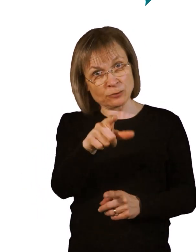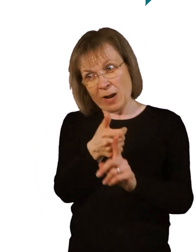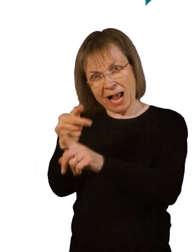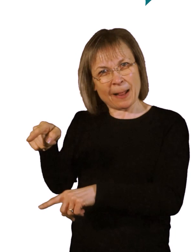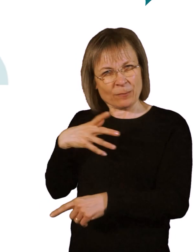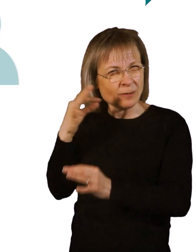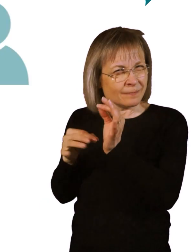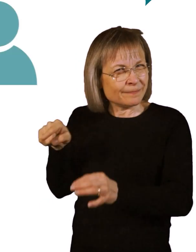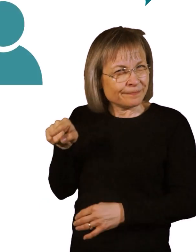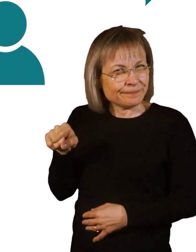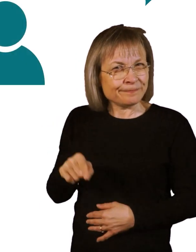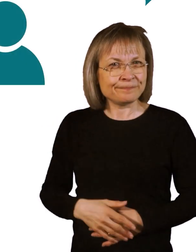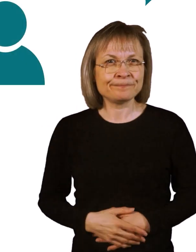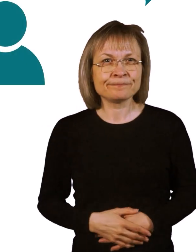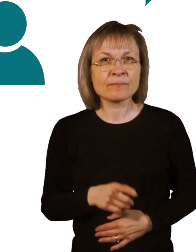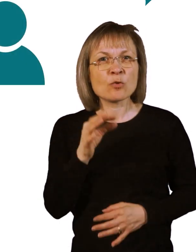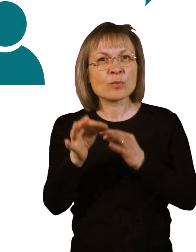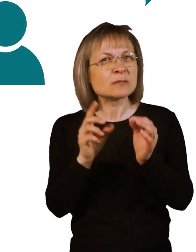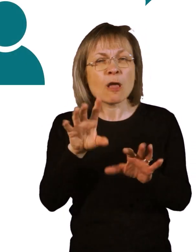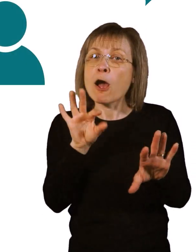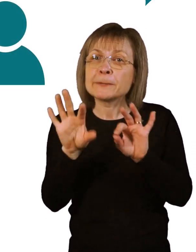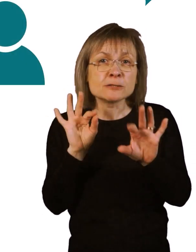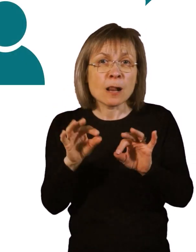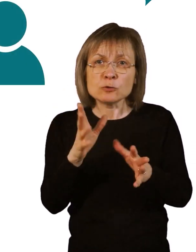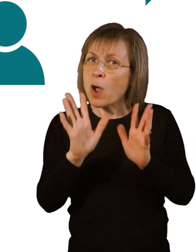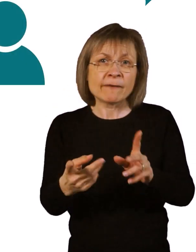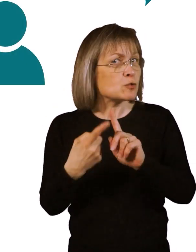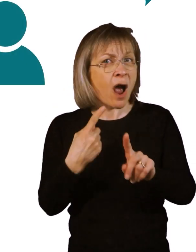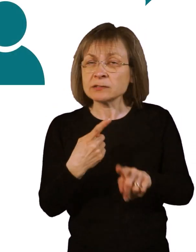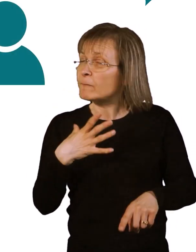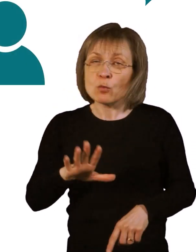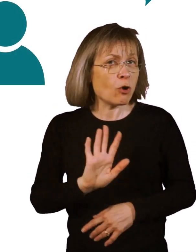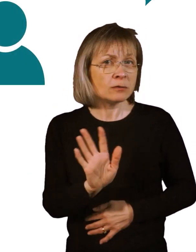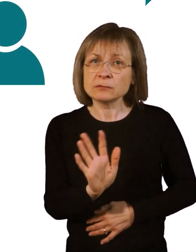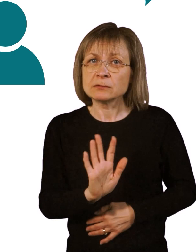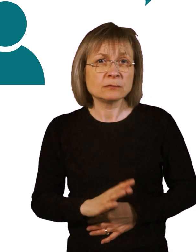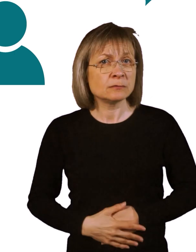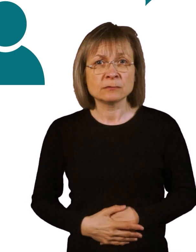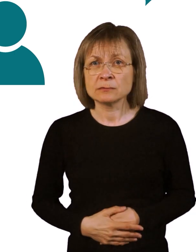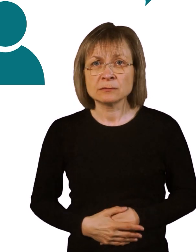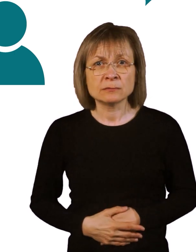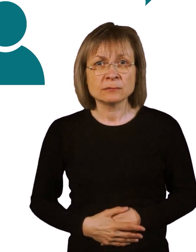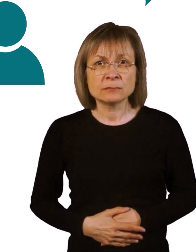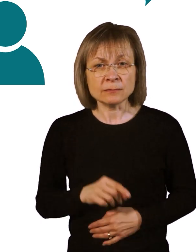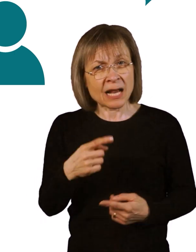or the person you are helping take part. These questions are optional and you do not have to answer them if you do not want to.